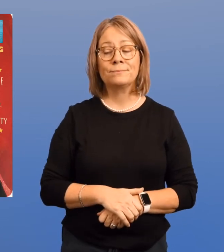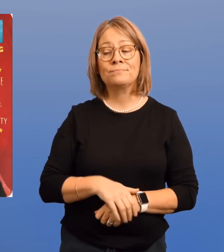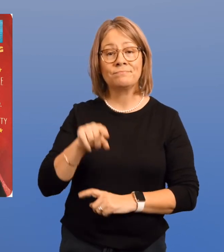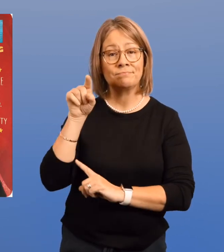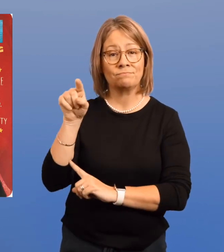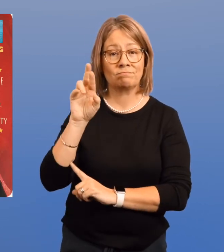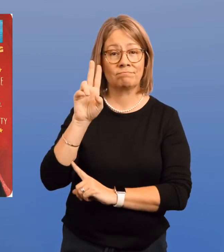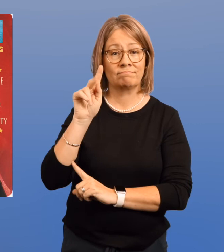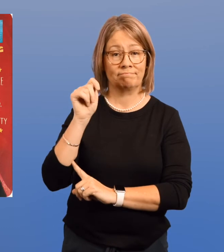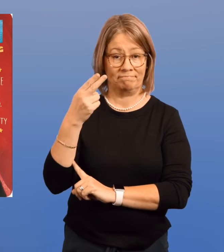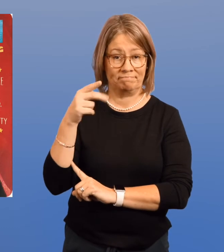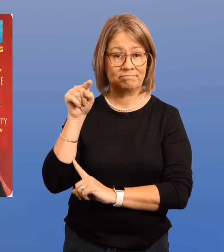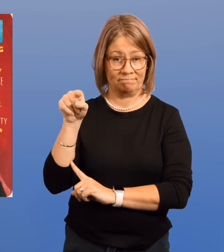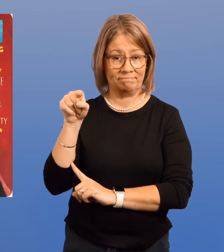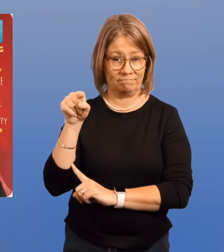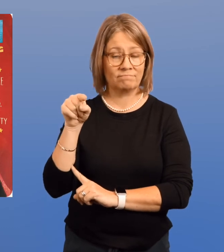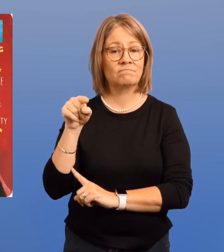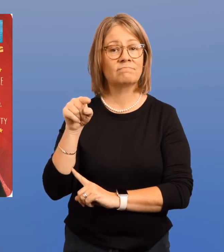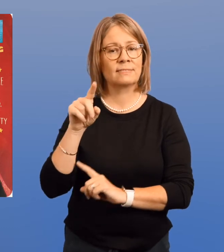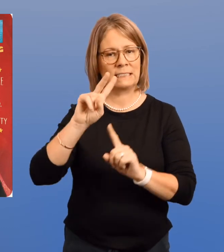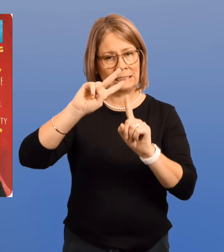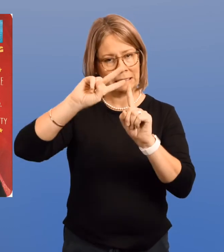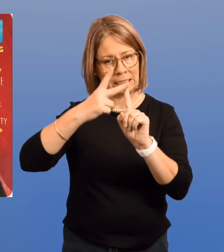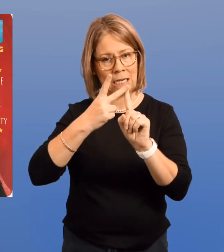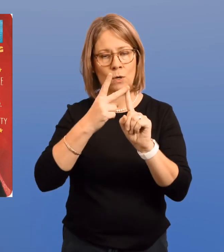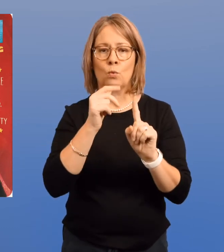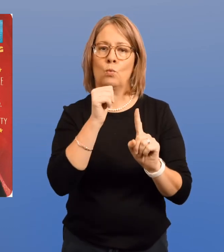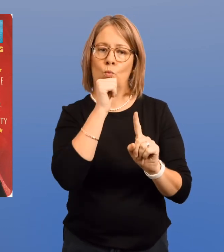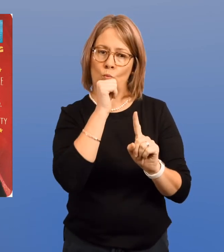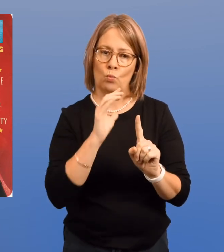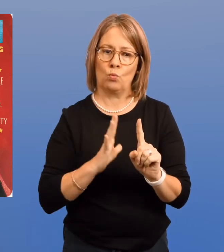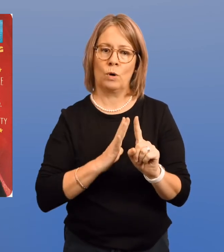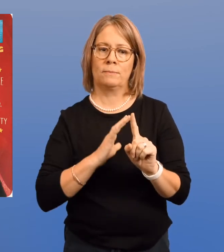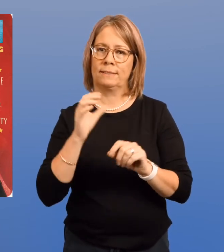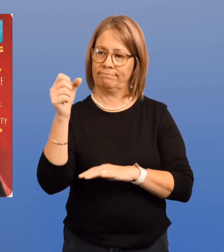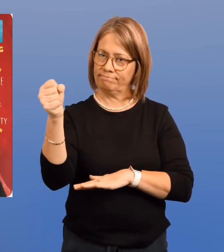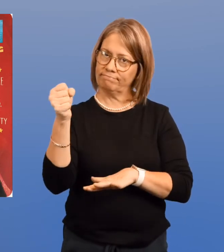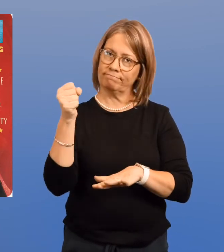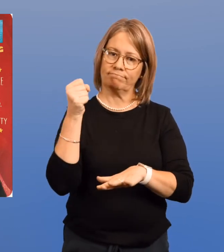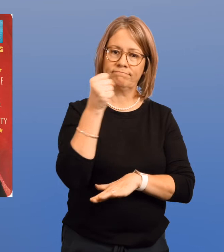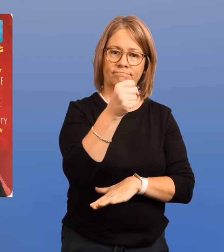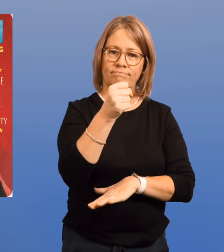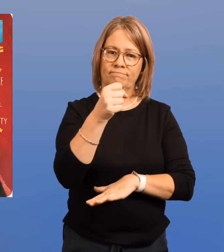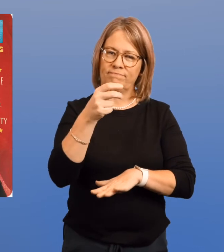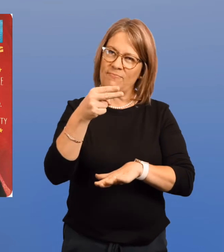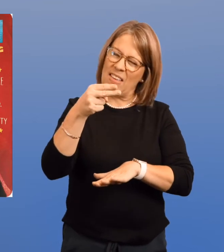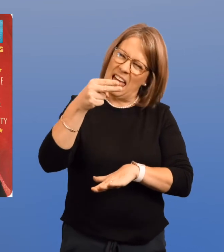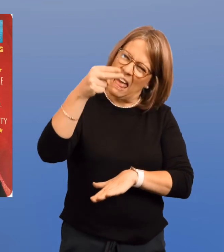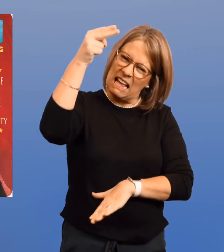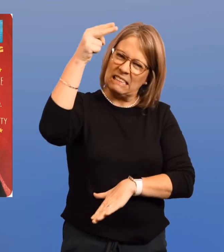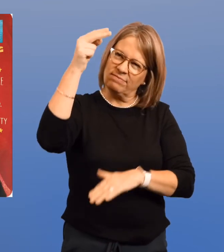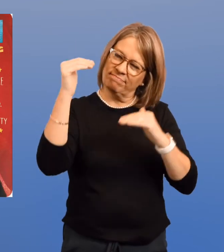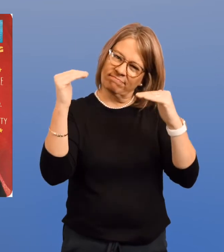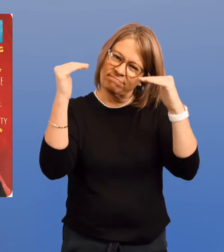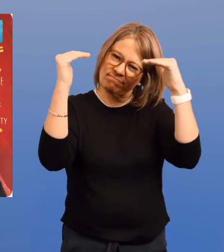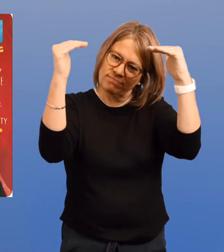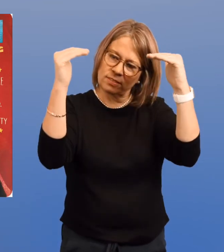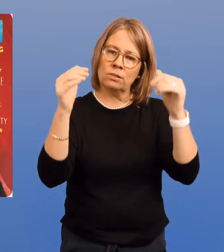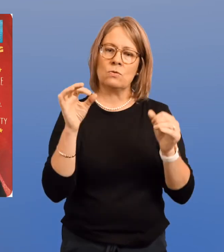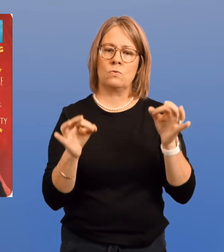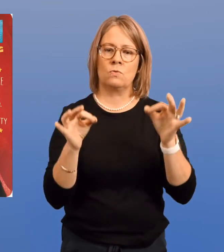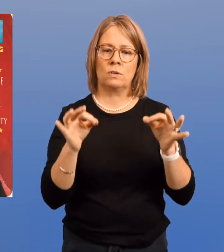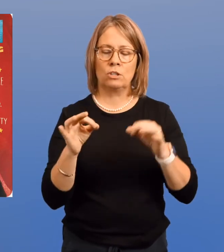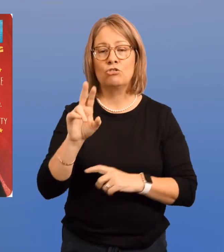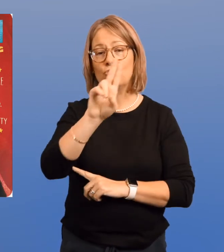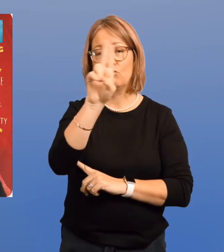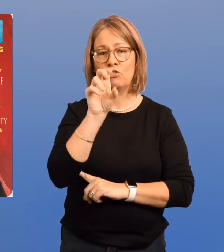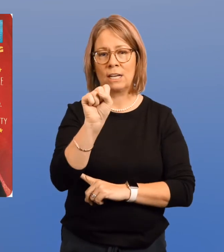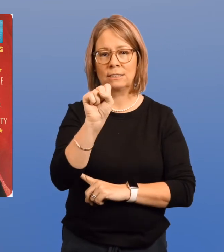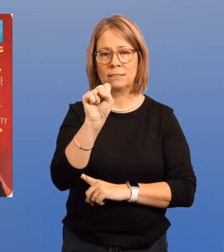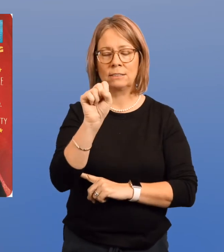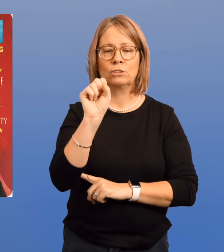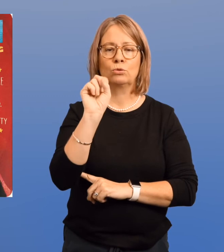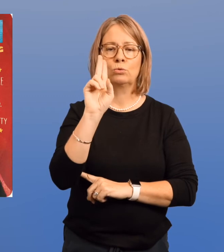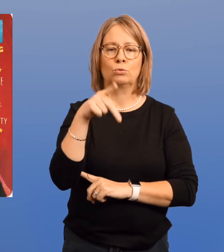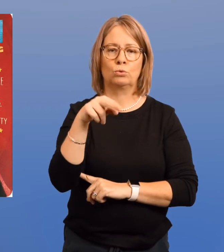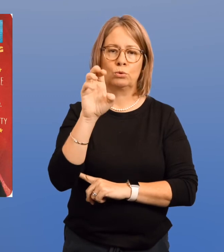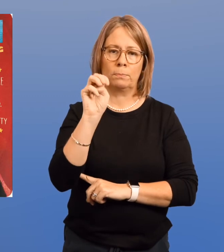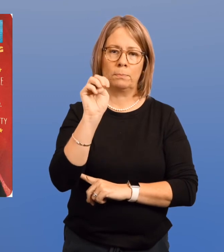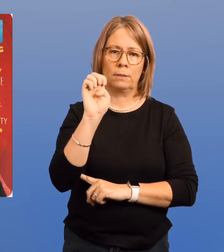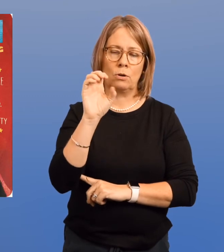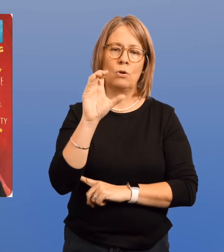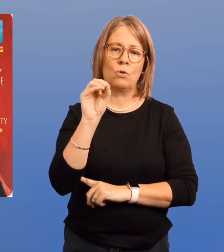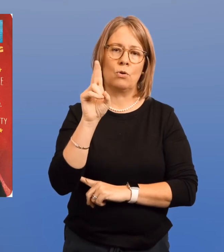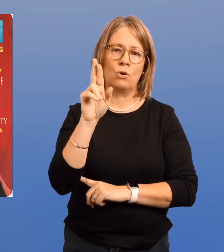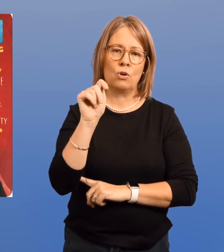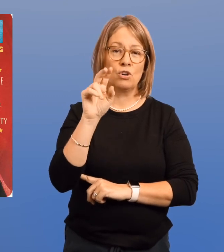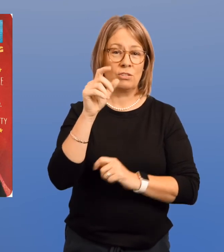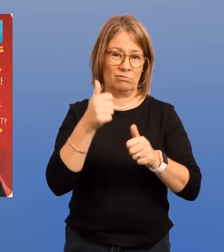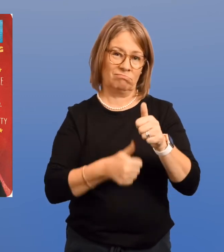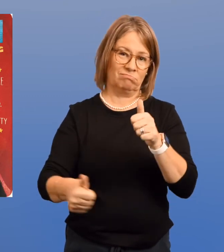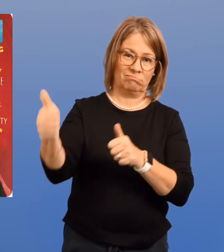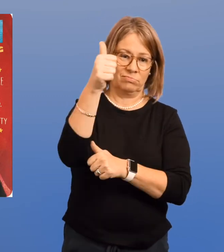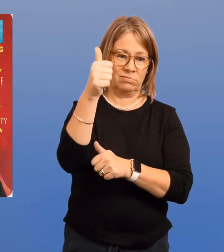Ruth was the second woman to serve on the highest court, the US Supreme Court.